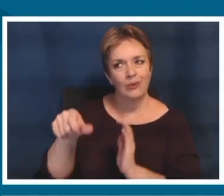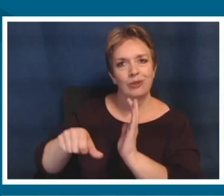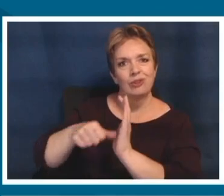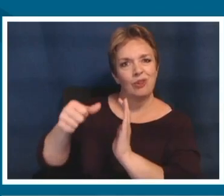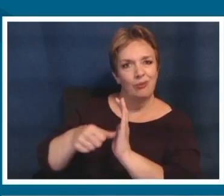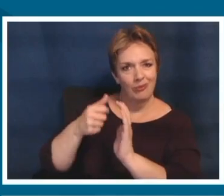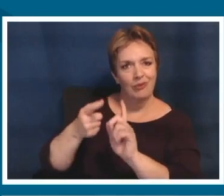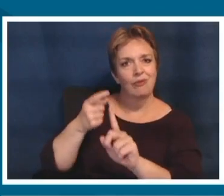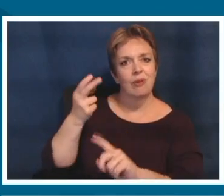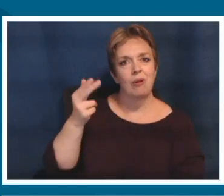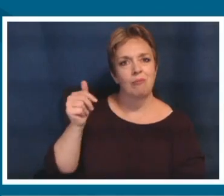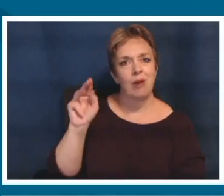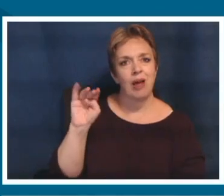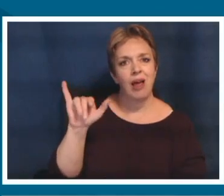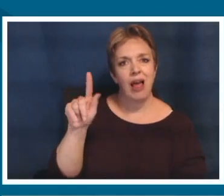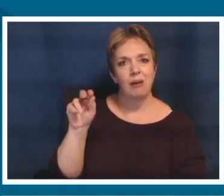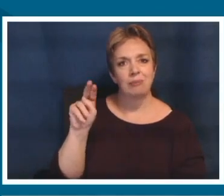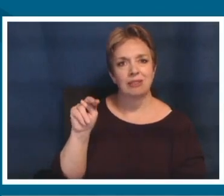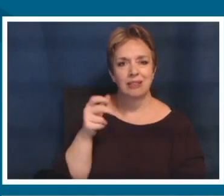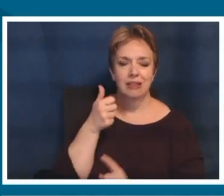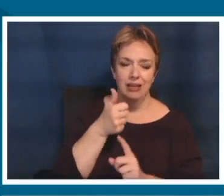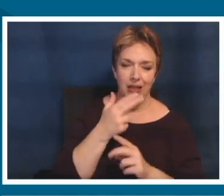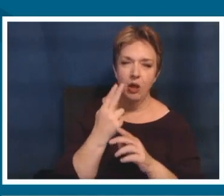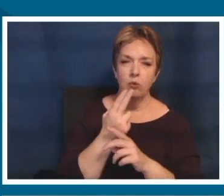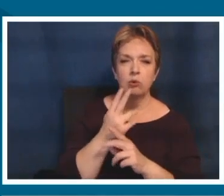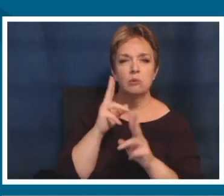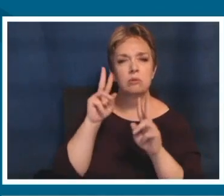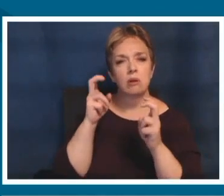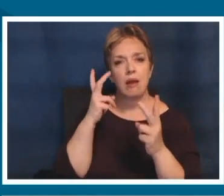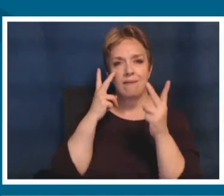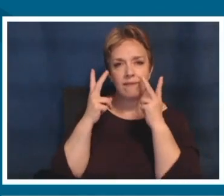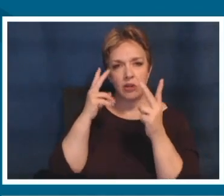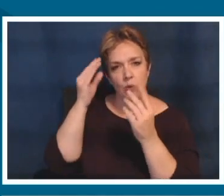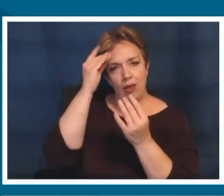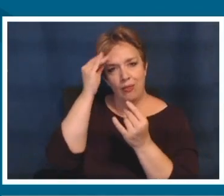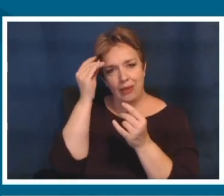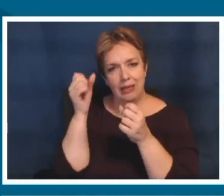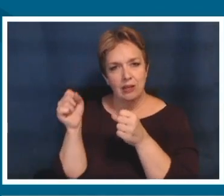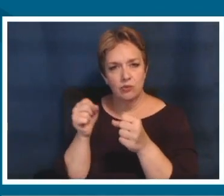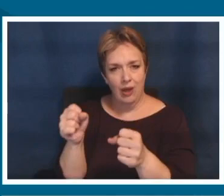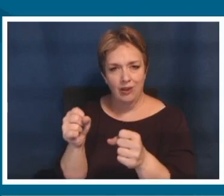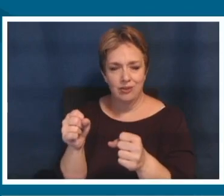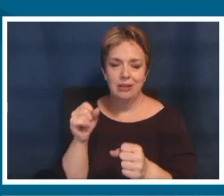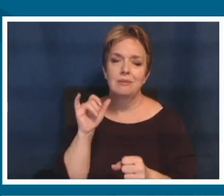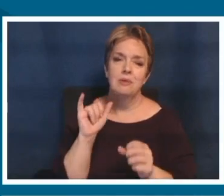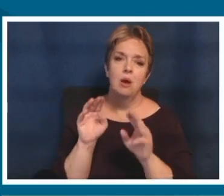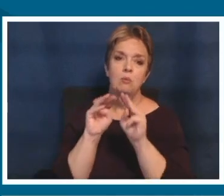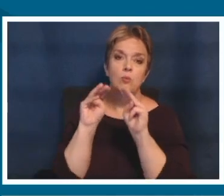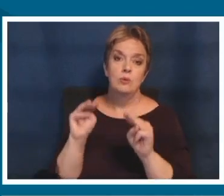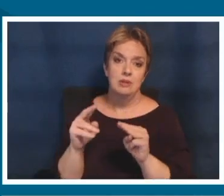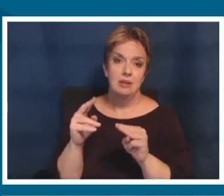something called visual thinking strategies that museums sometimes use to